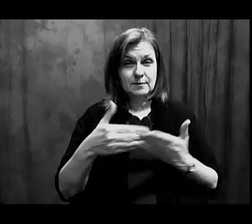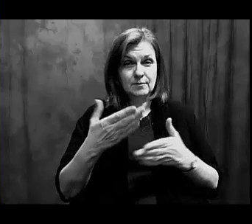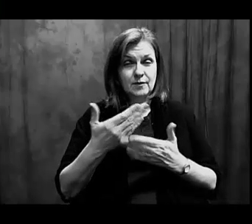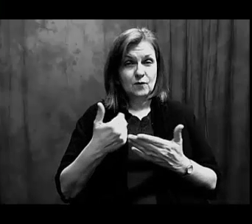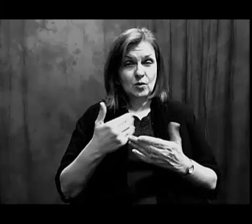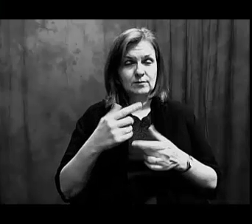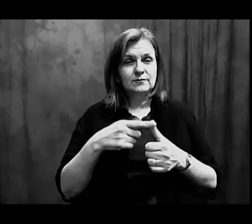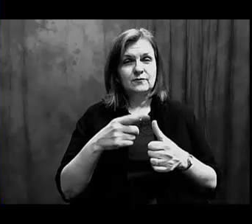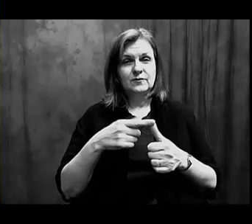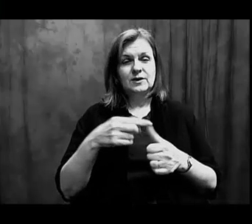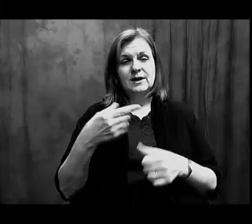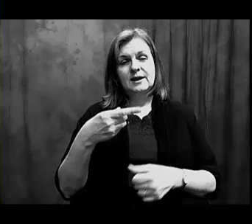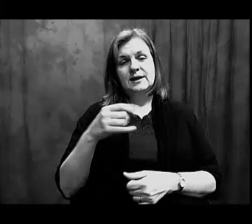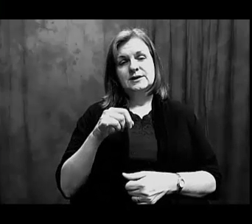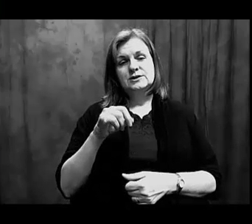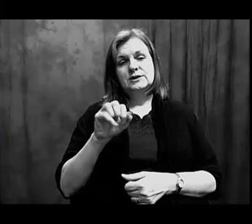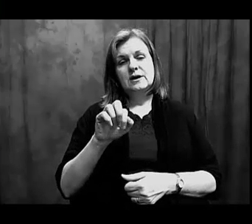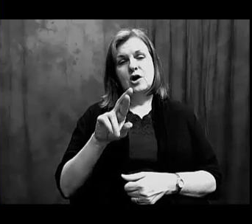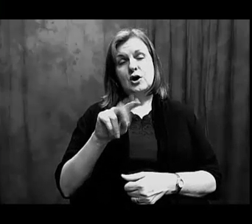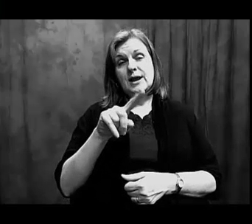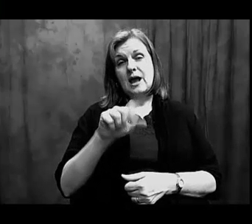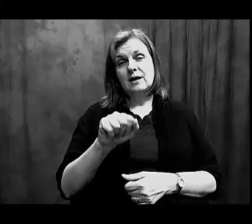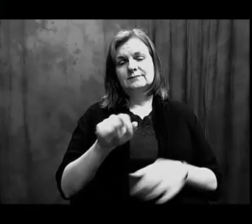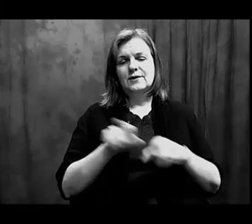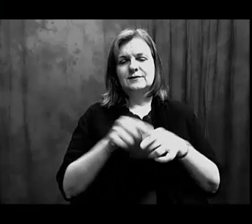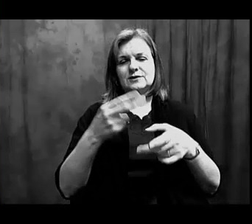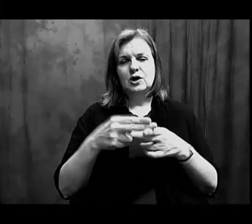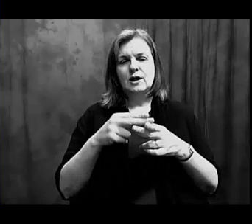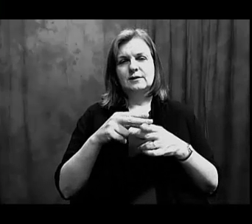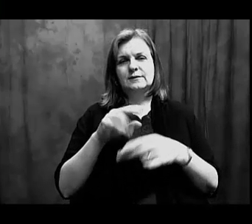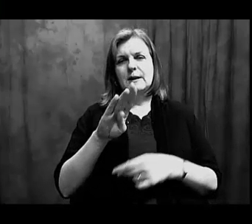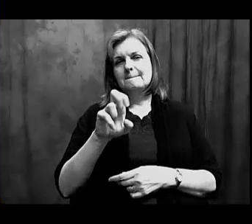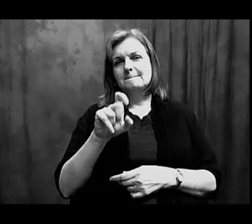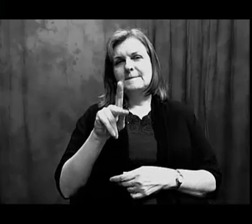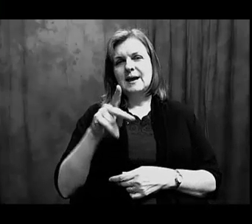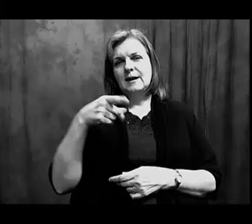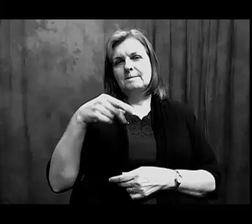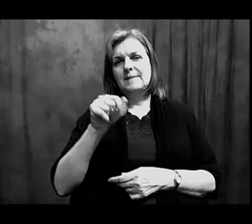giardia - some of you know this as backpackers illness on associated with